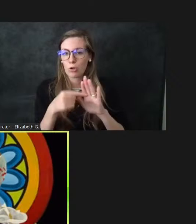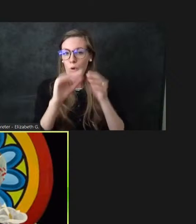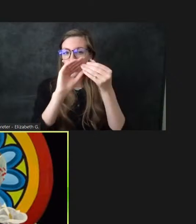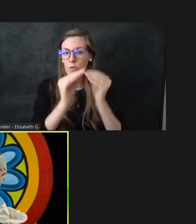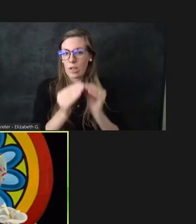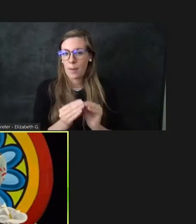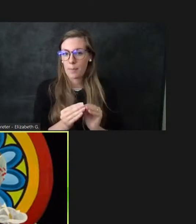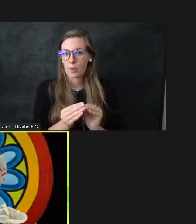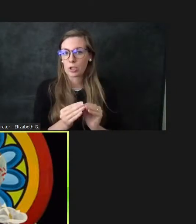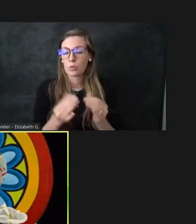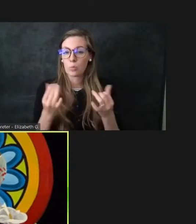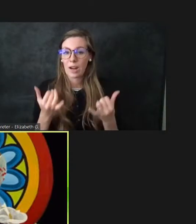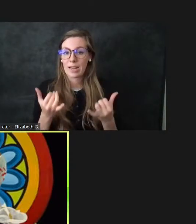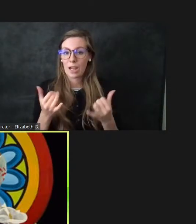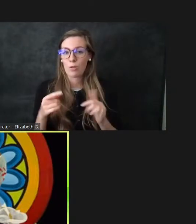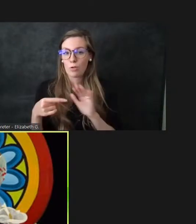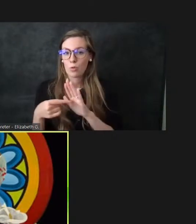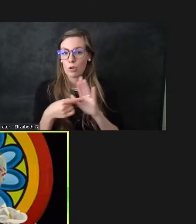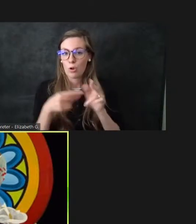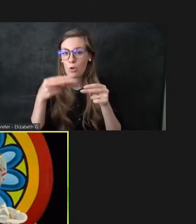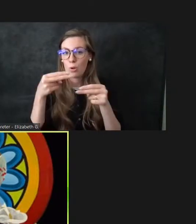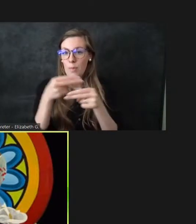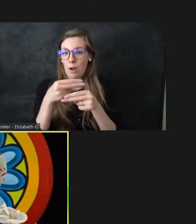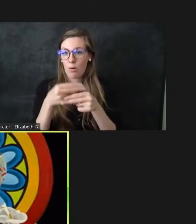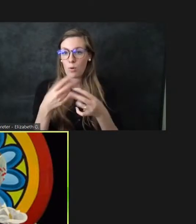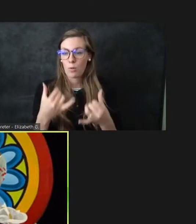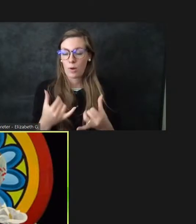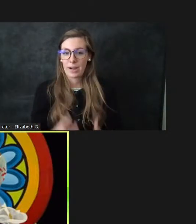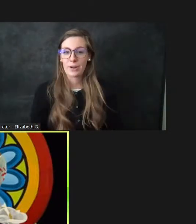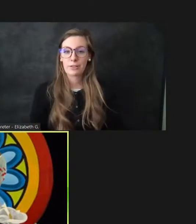So we're going to show on the screen with you.